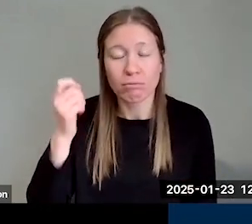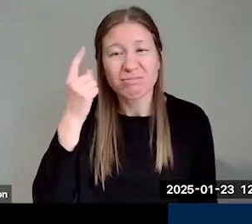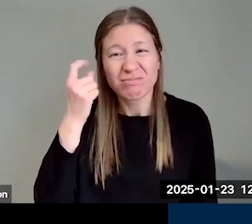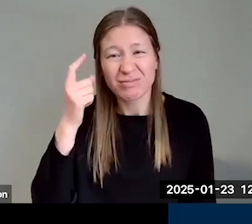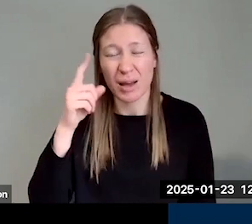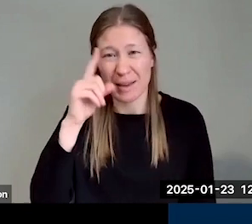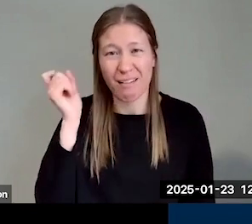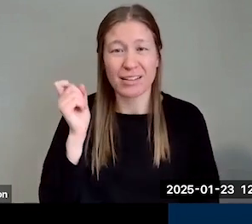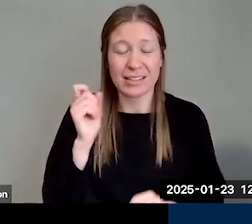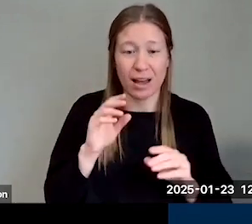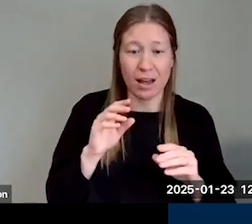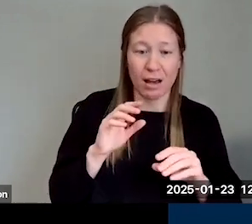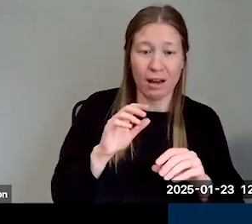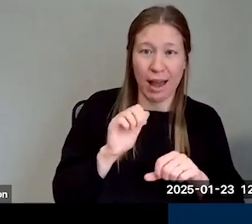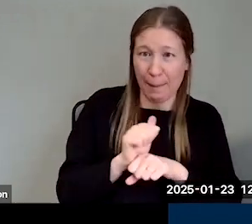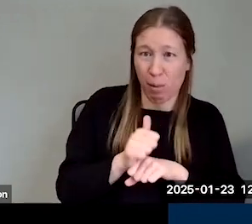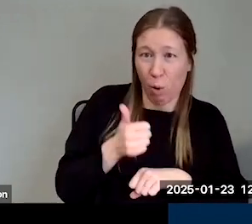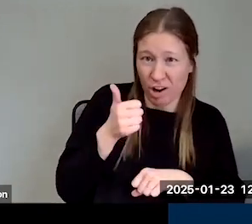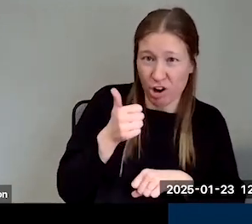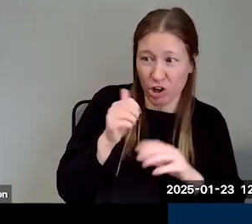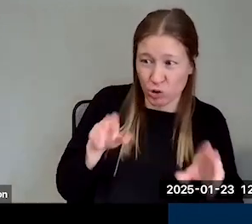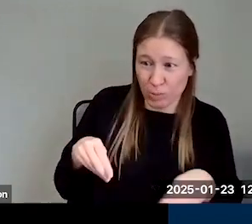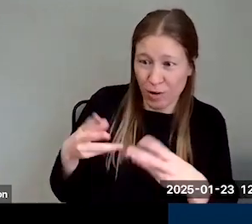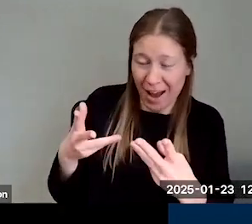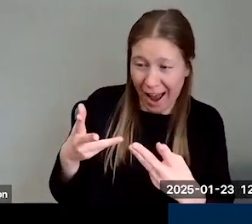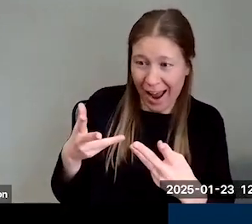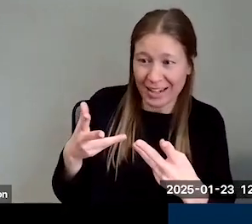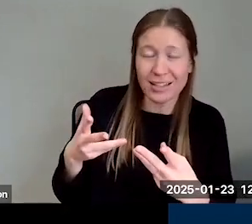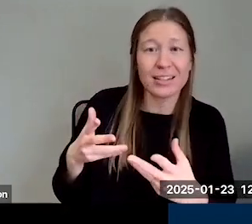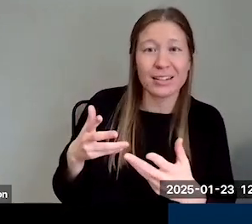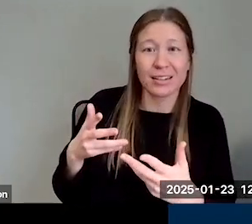but that also means reasonable amount of time to request the accommodation